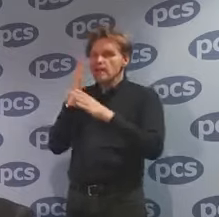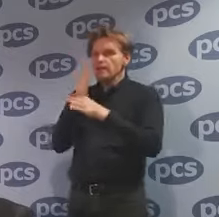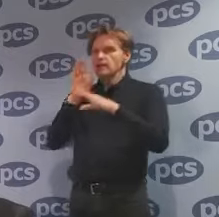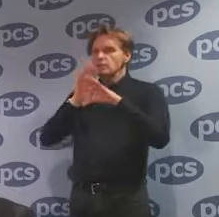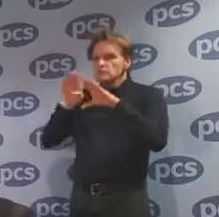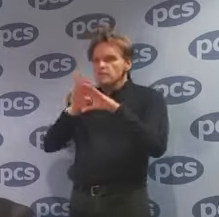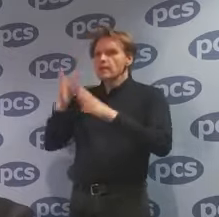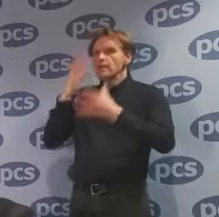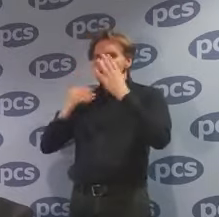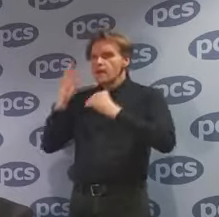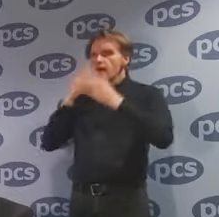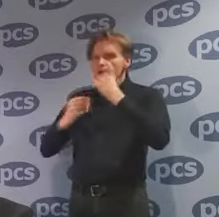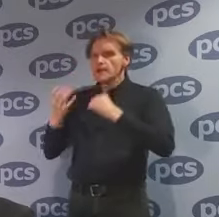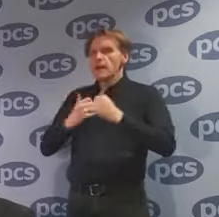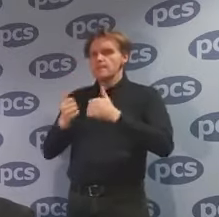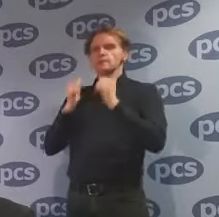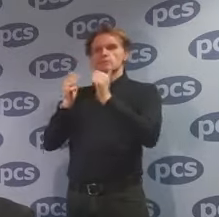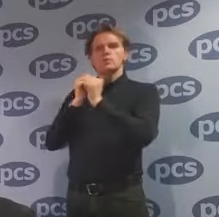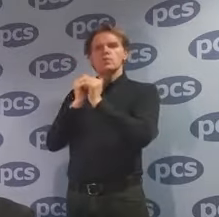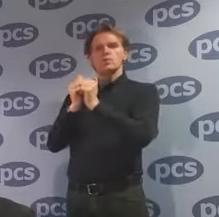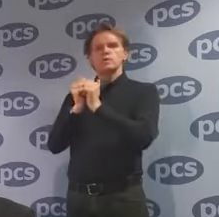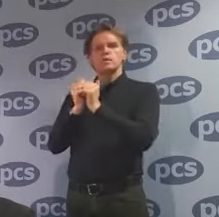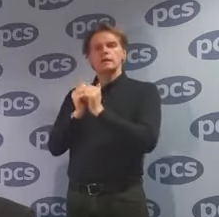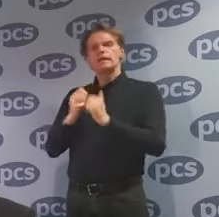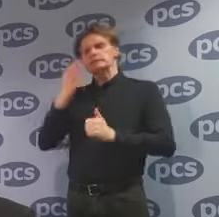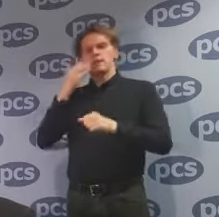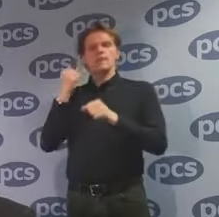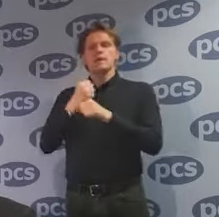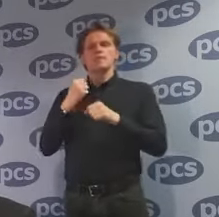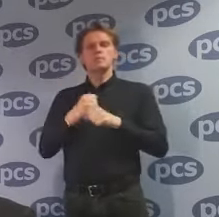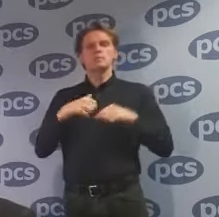pension and it is withdrawing from those communities. We know we we've spoken to